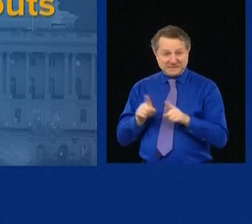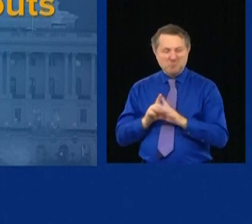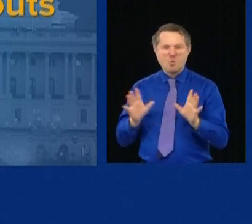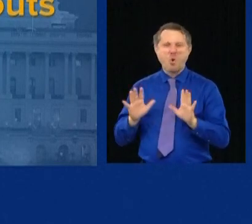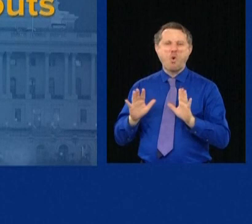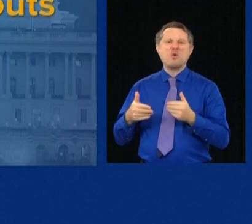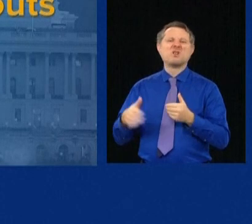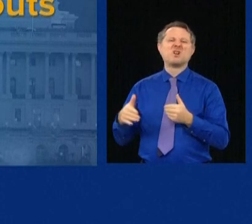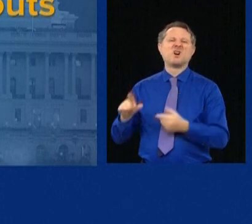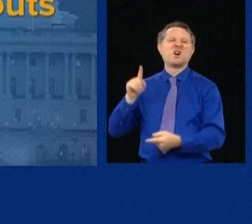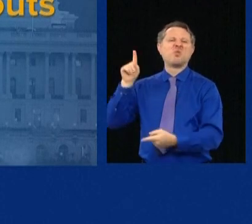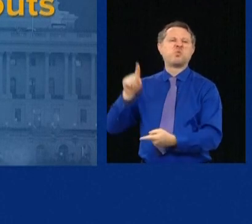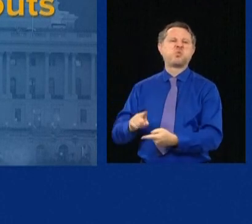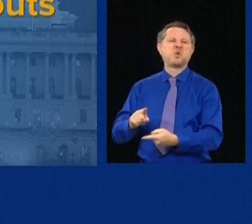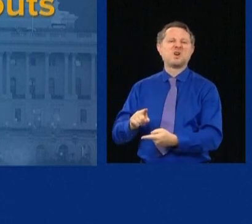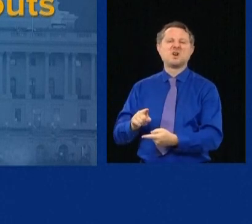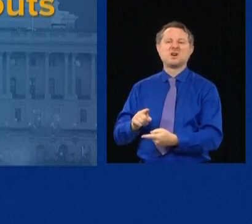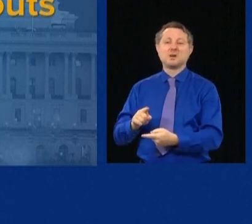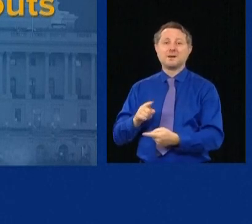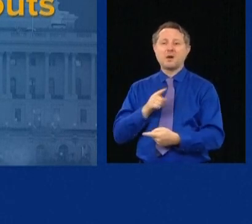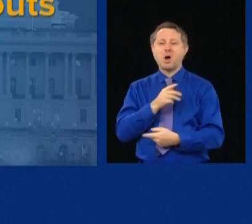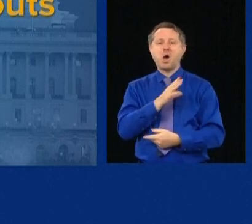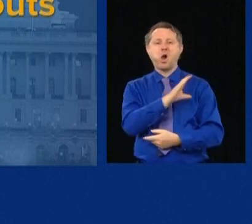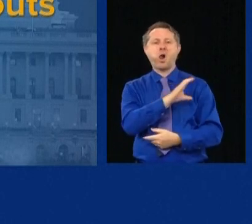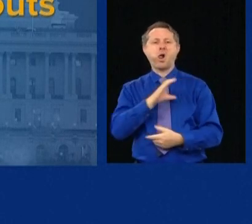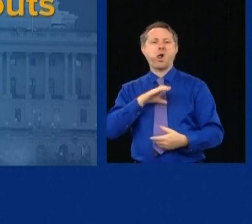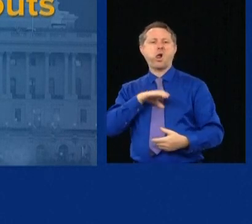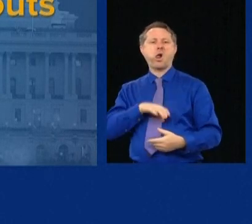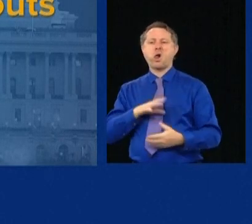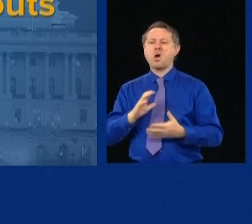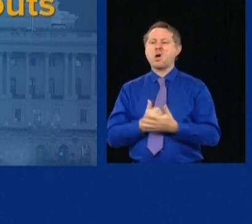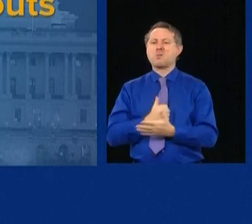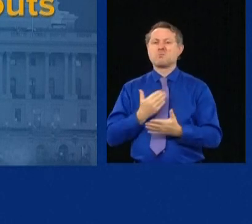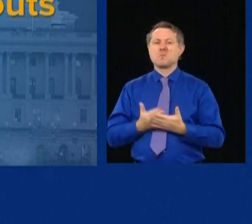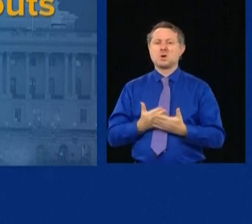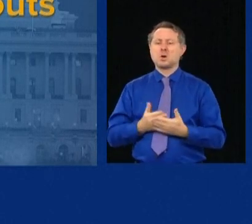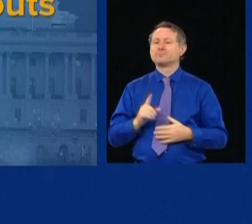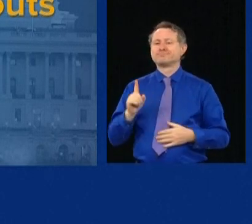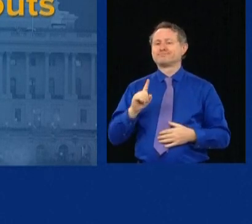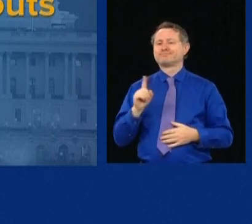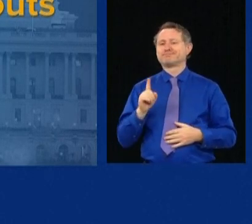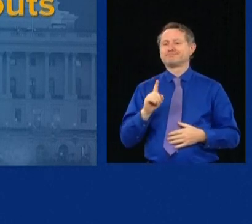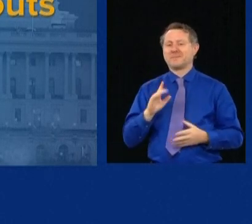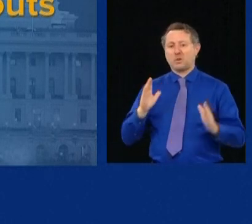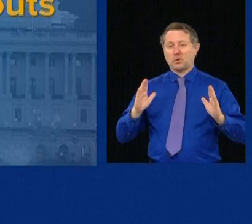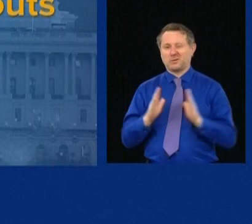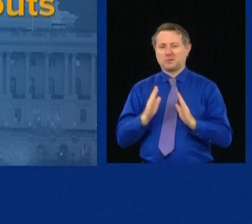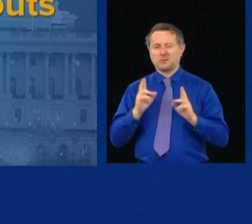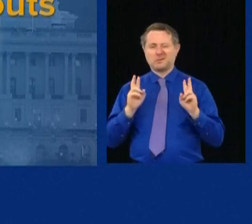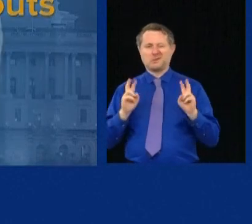THEY'RE GOING TO USE THIS PANDEMIC AS A WAY TO RESTRUCTURE